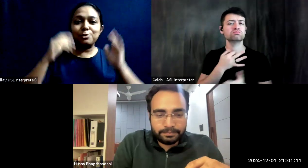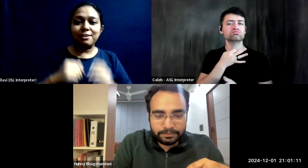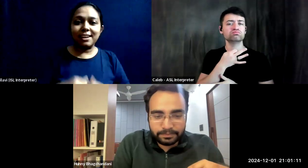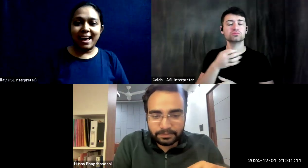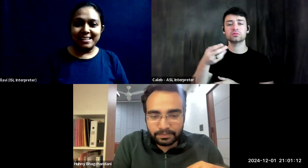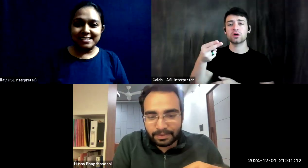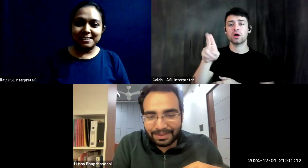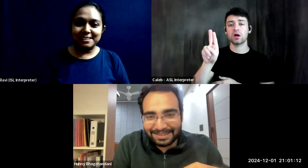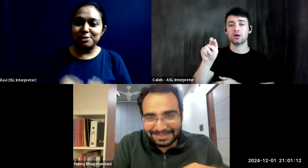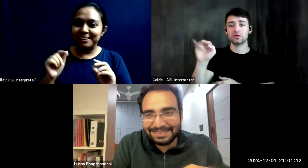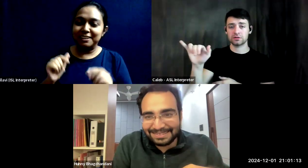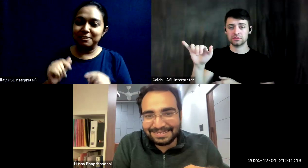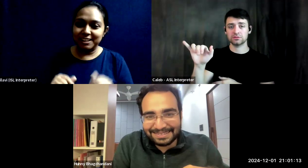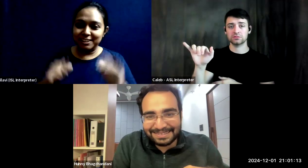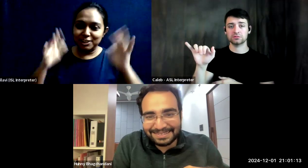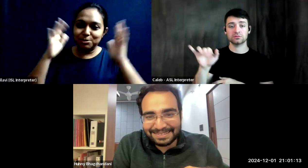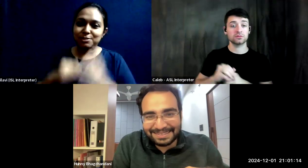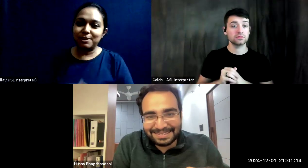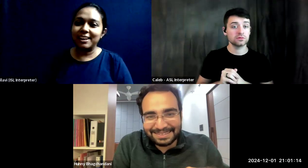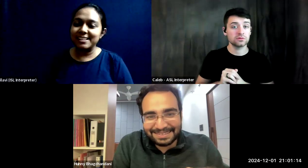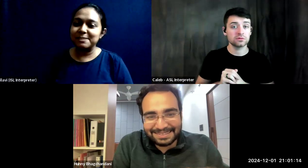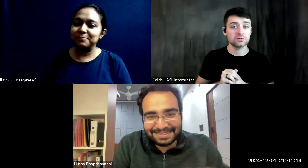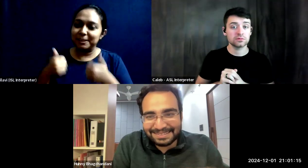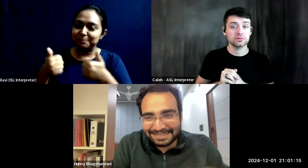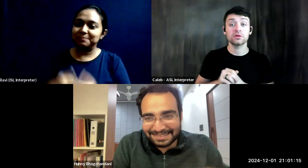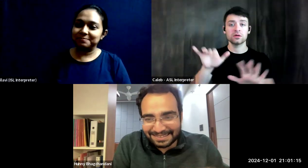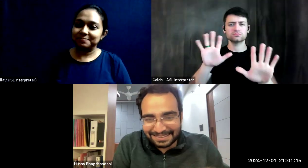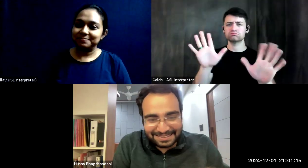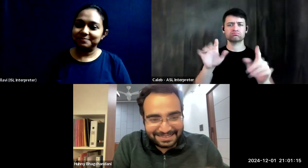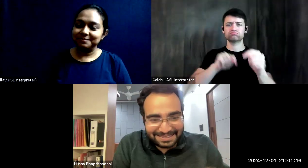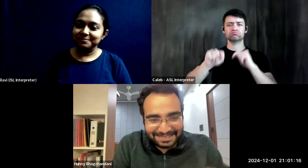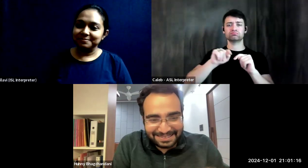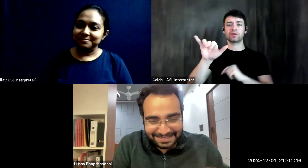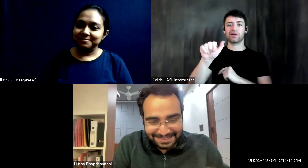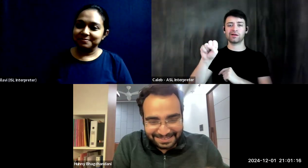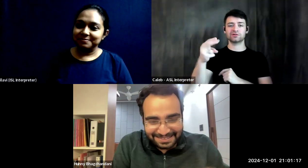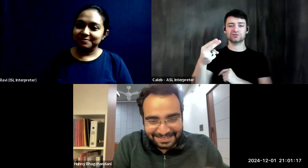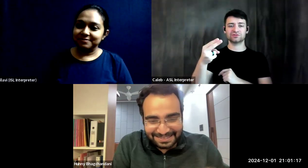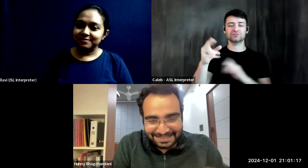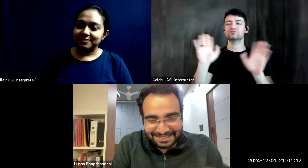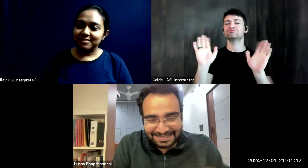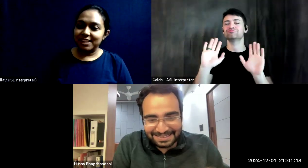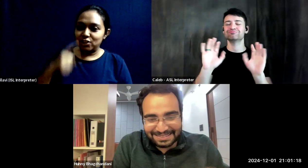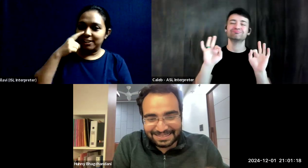[Interpreter speaking] Yash is giving you waving hands. I'm sorry. Yash was just waving hands. Yeah. Yes, Geri.